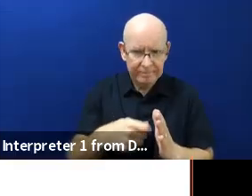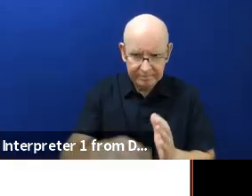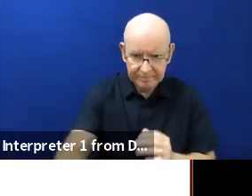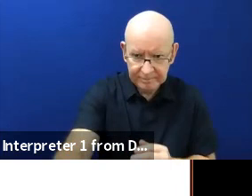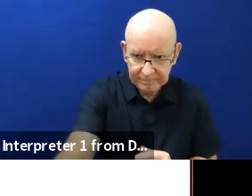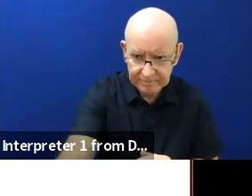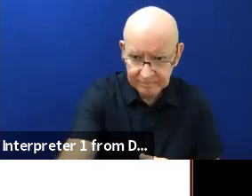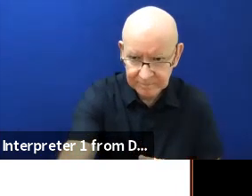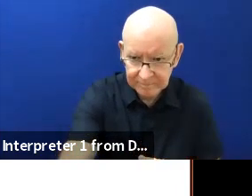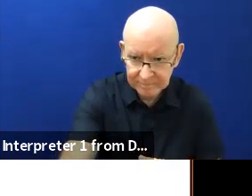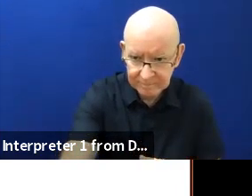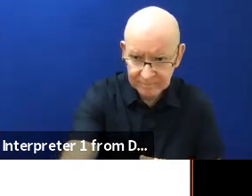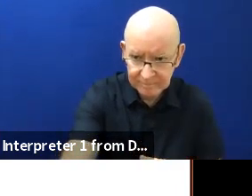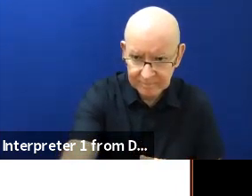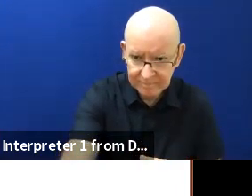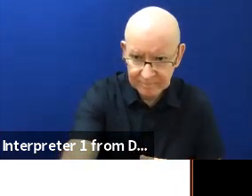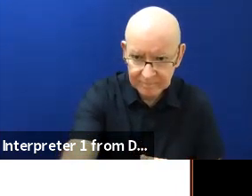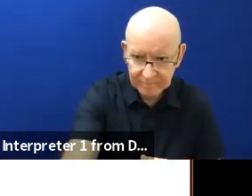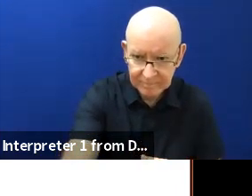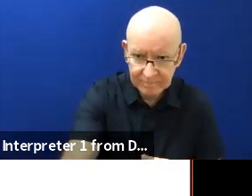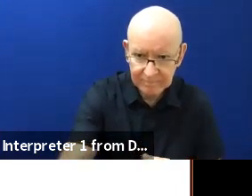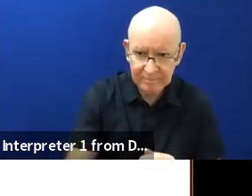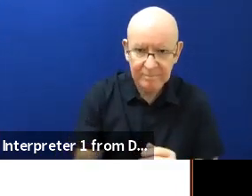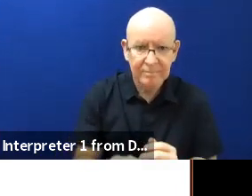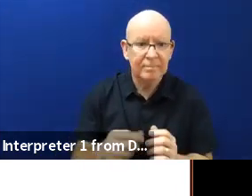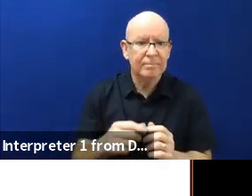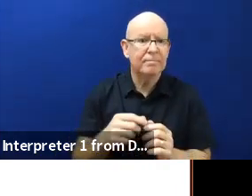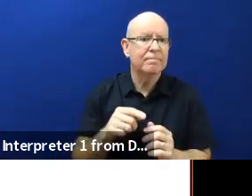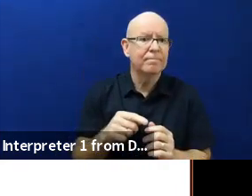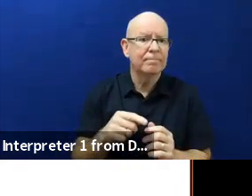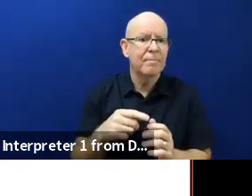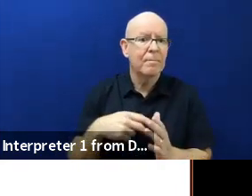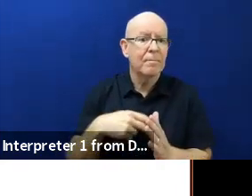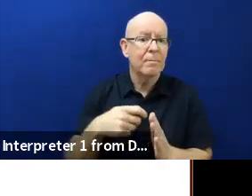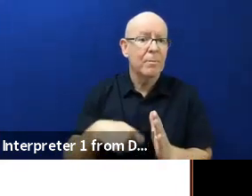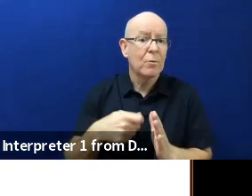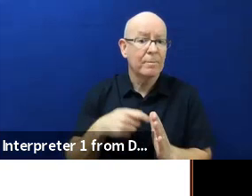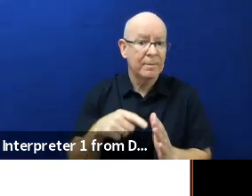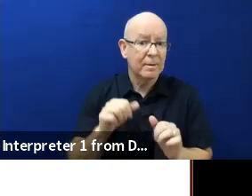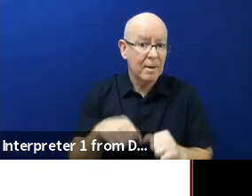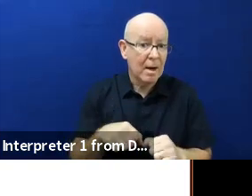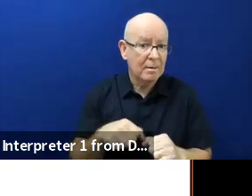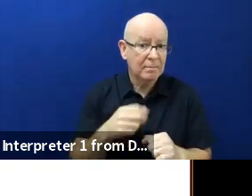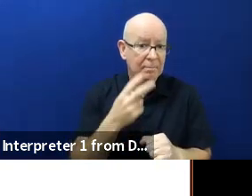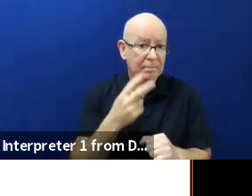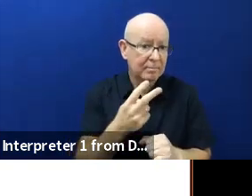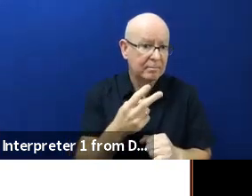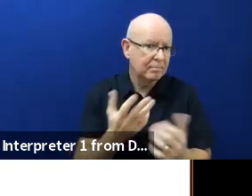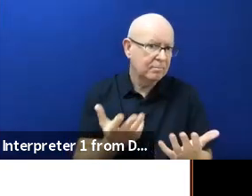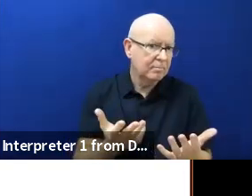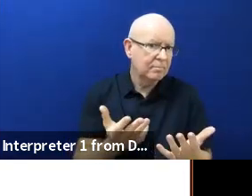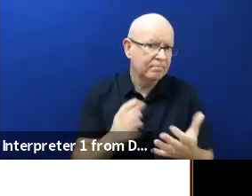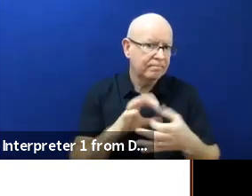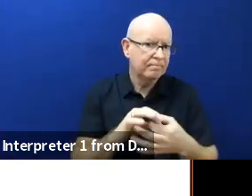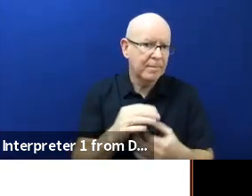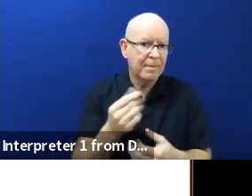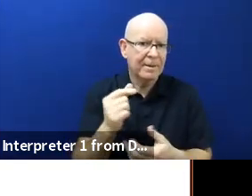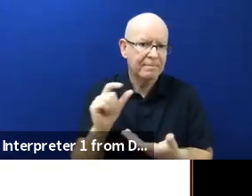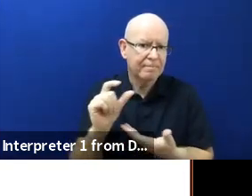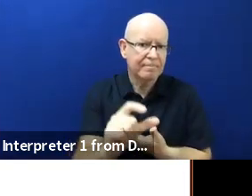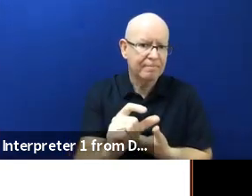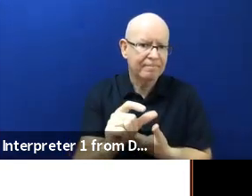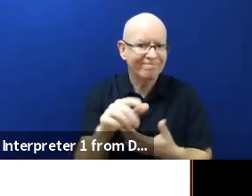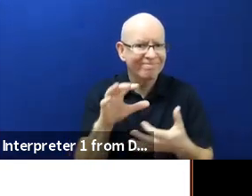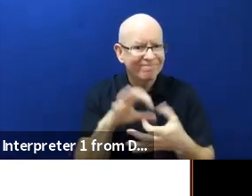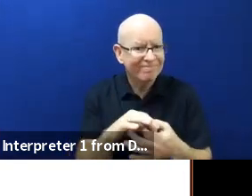took place in 2018, the system was combining a set of means test benefits for person with disability